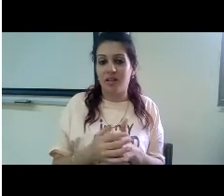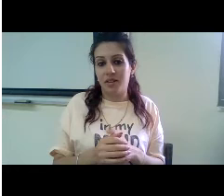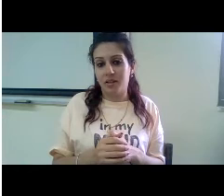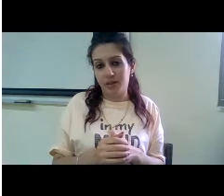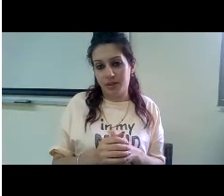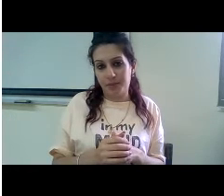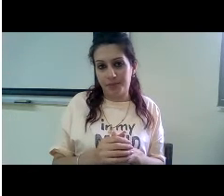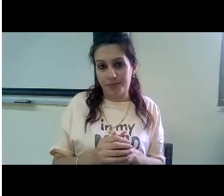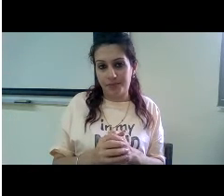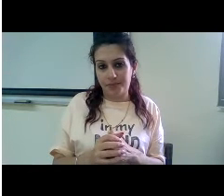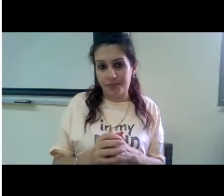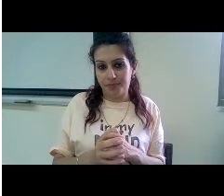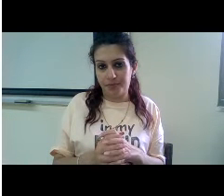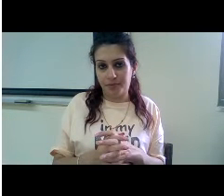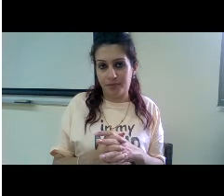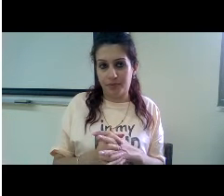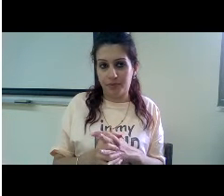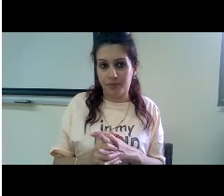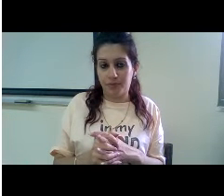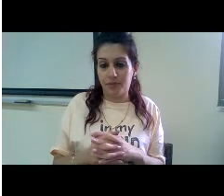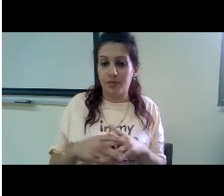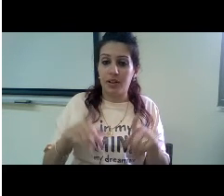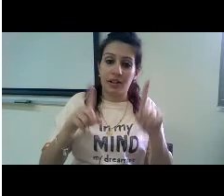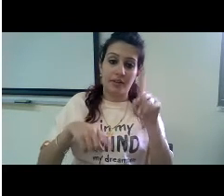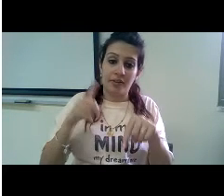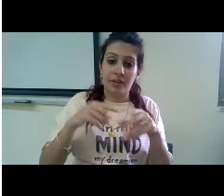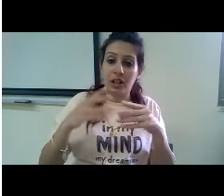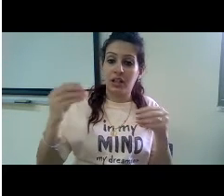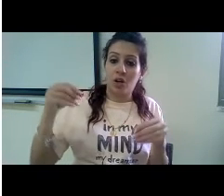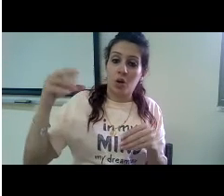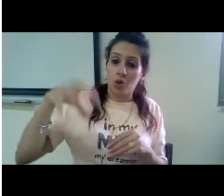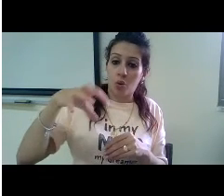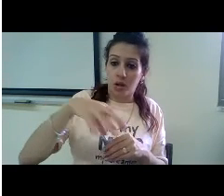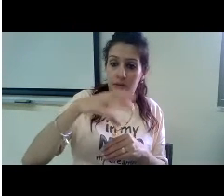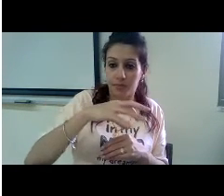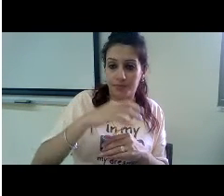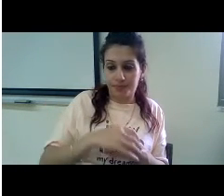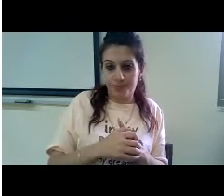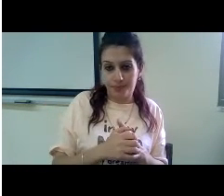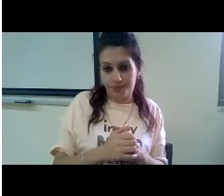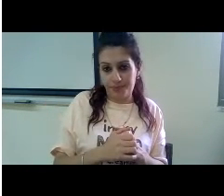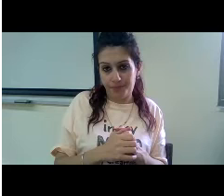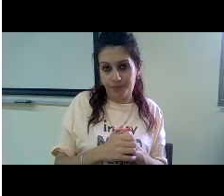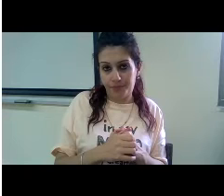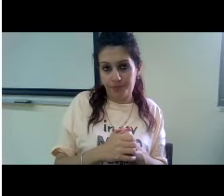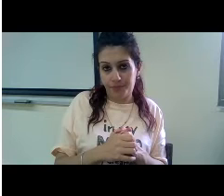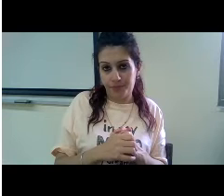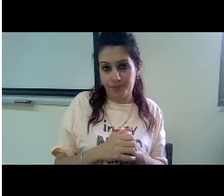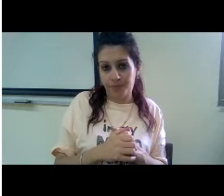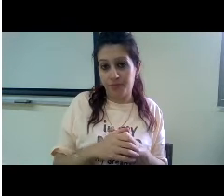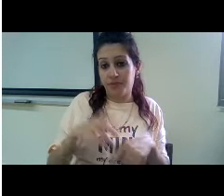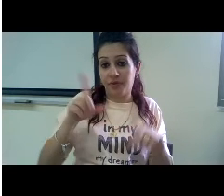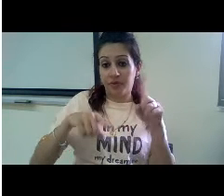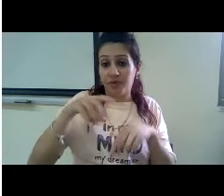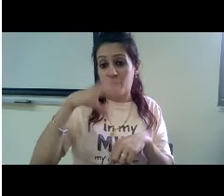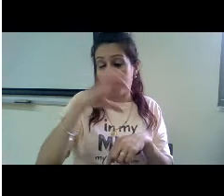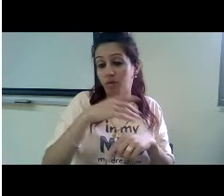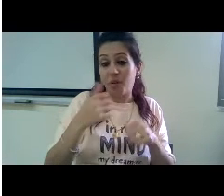I also want to talk about the support needs of teachers. Parents, very often first need to understand